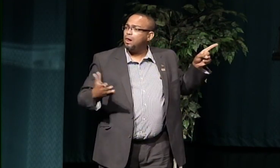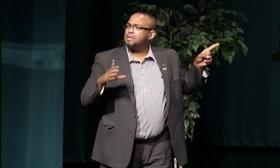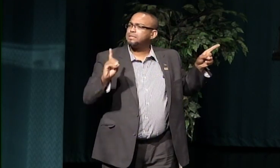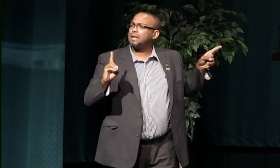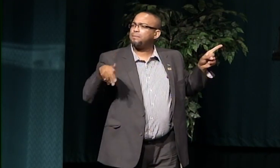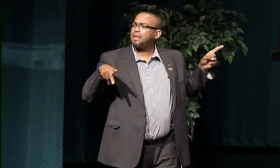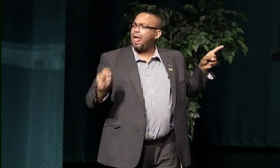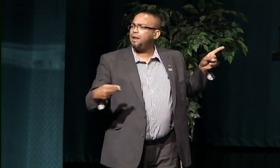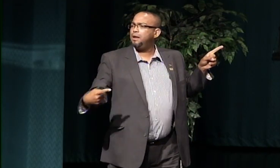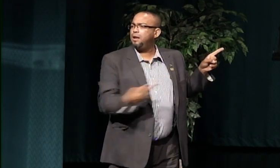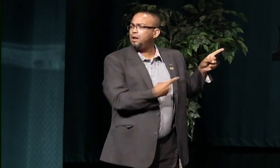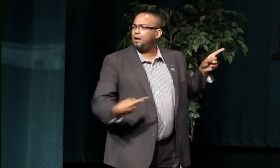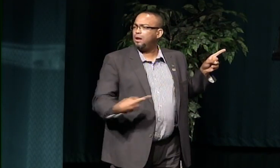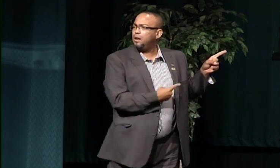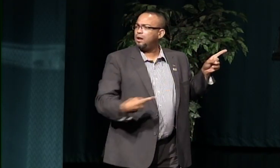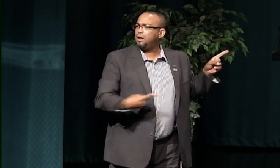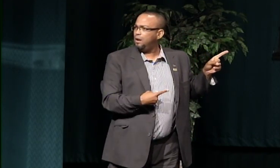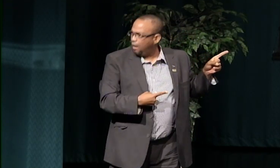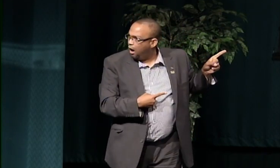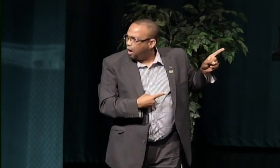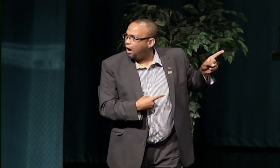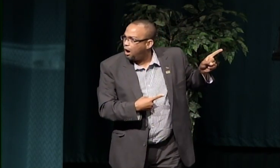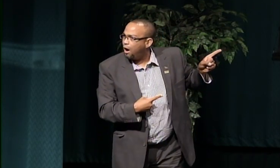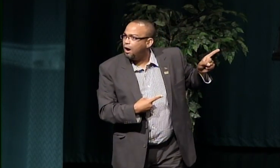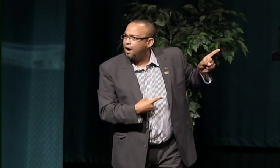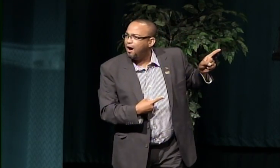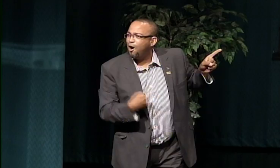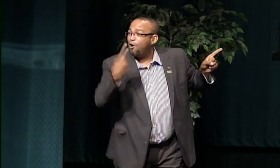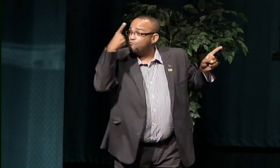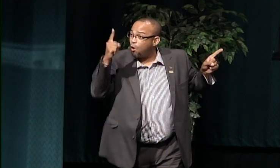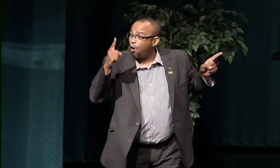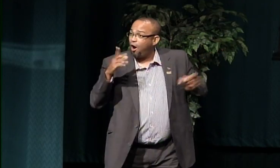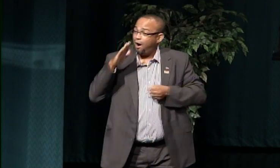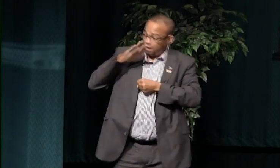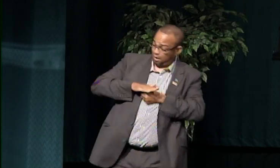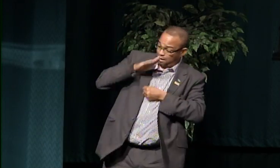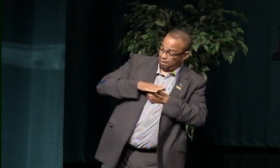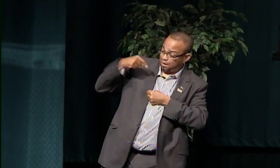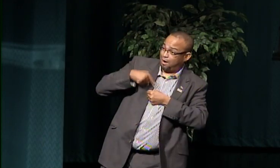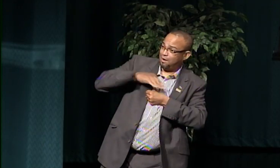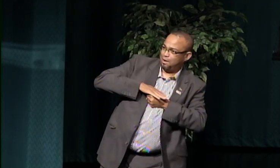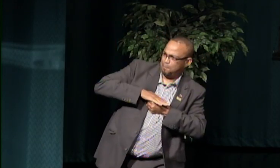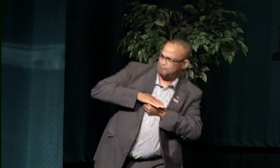and that's incredible that you all have D.P.N.